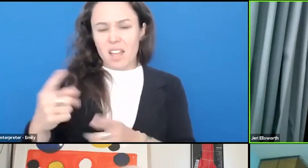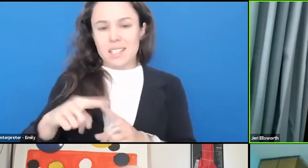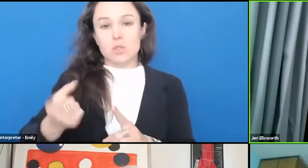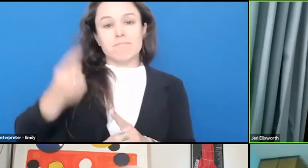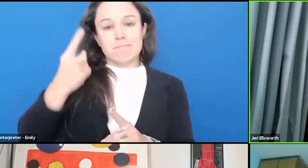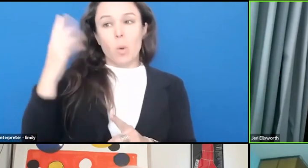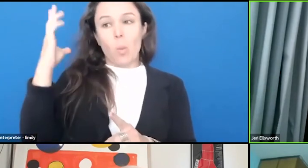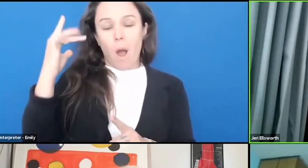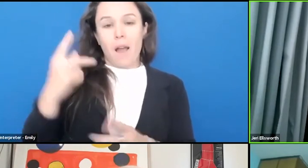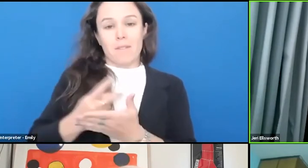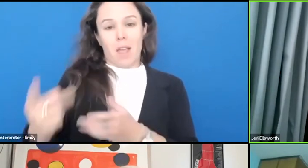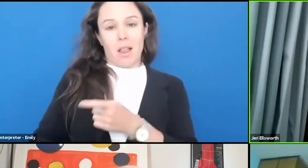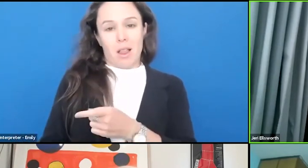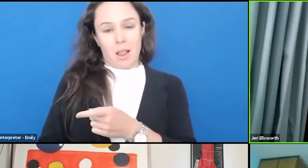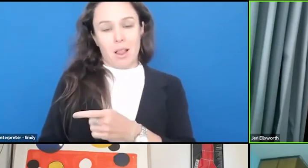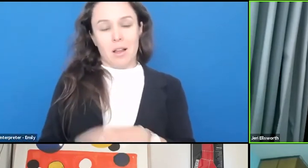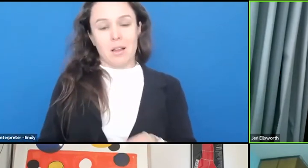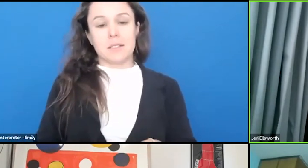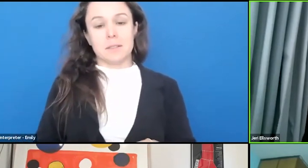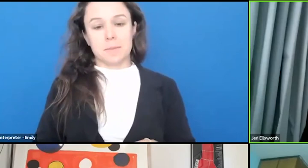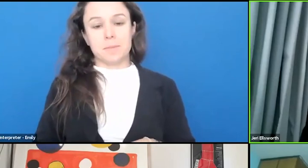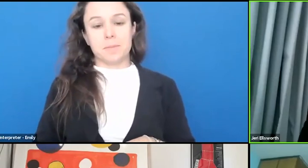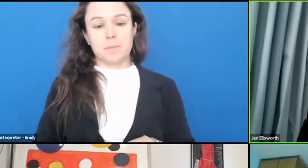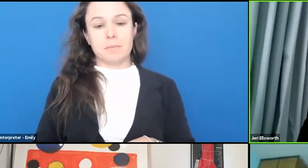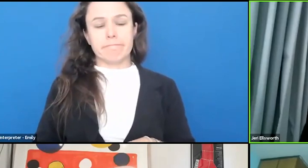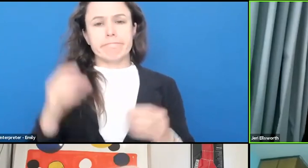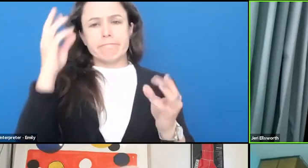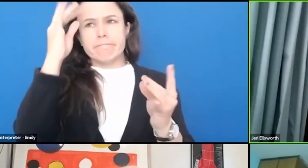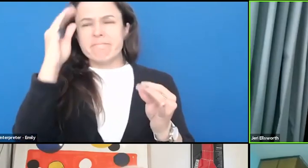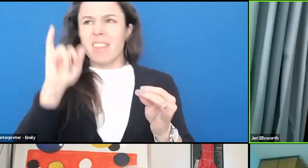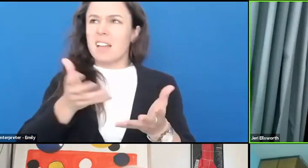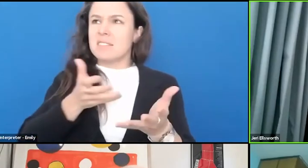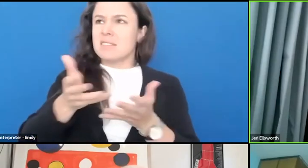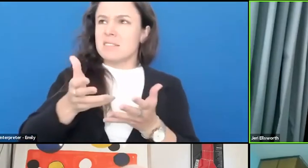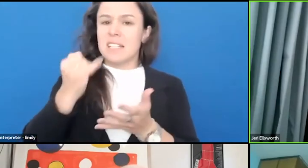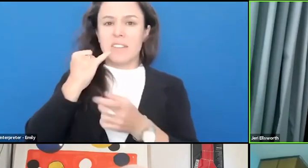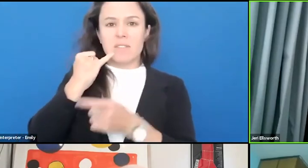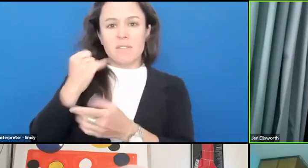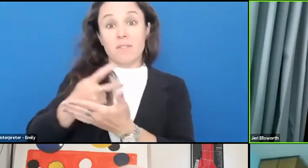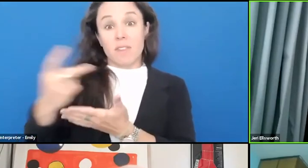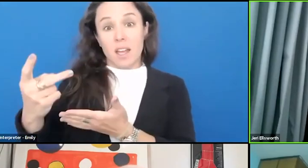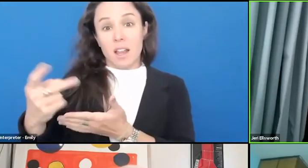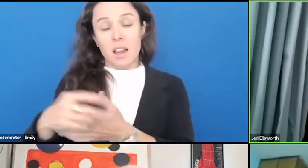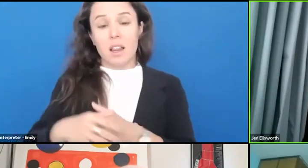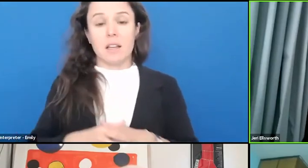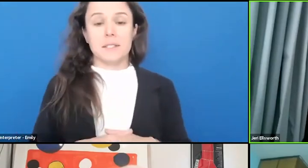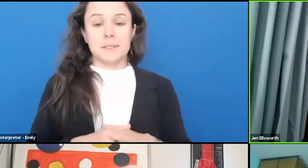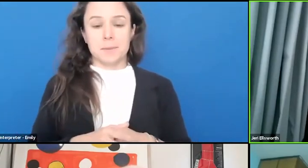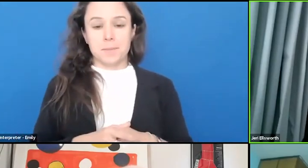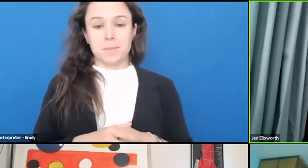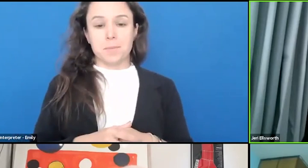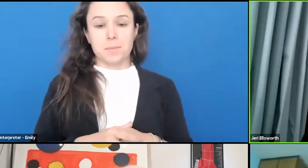have to think about what's the interaction look like when it does fail, and that it the user can